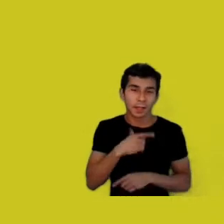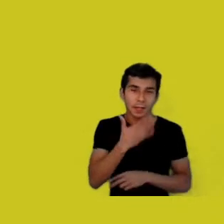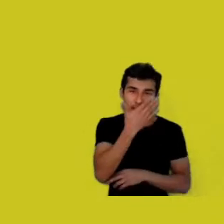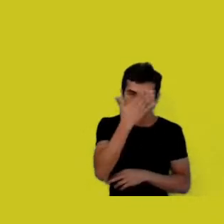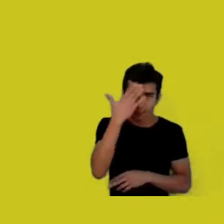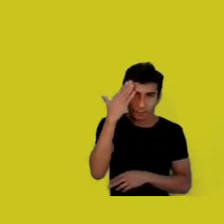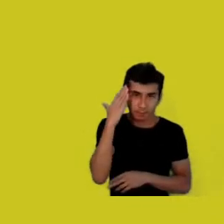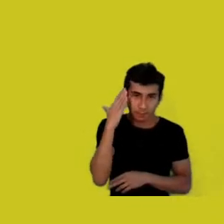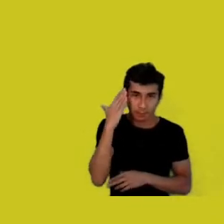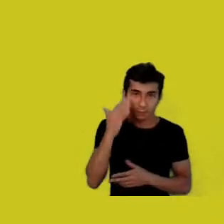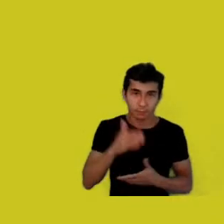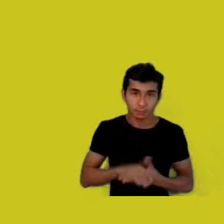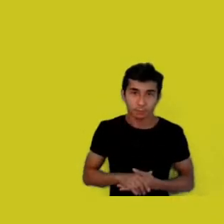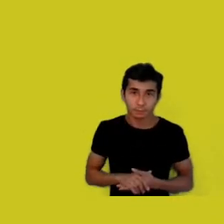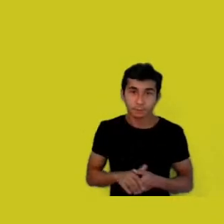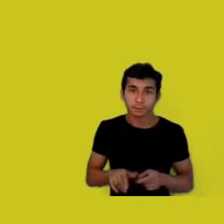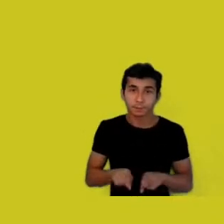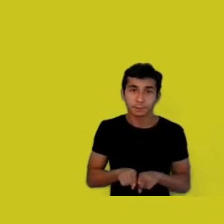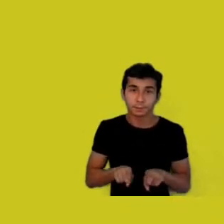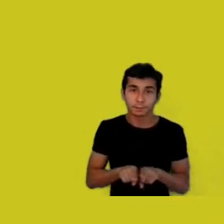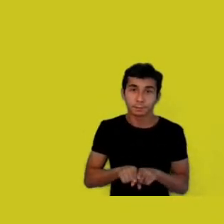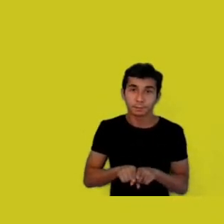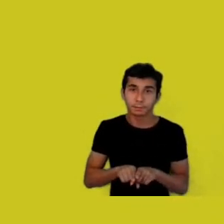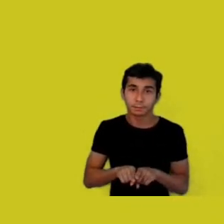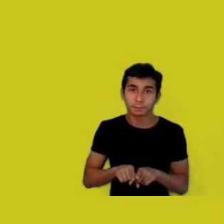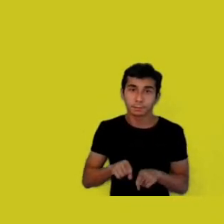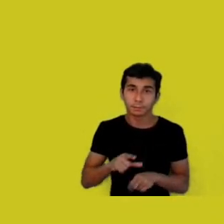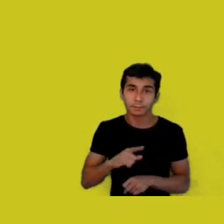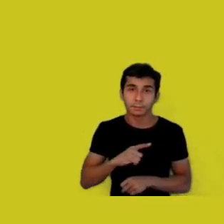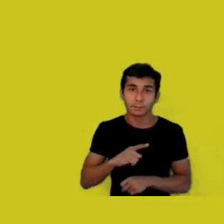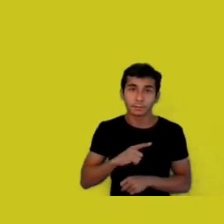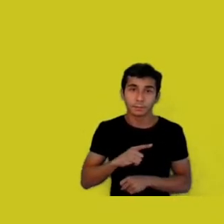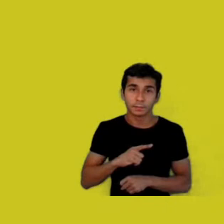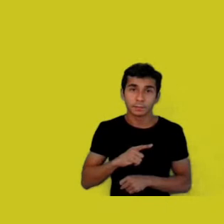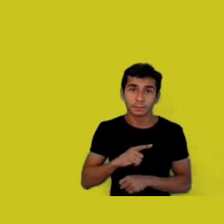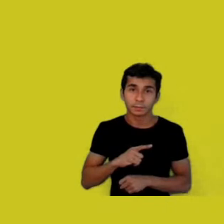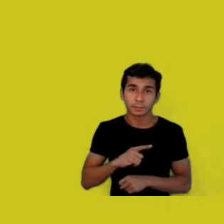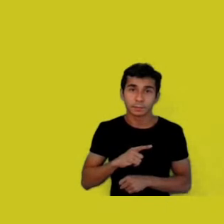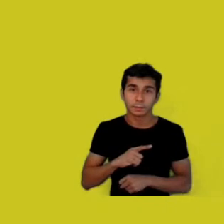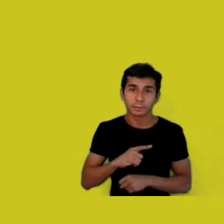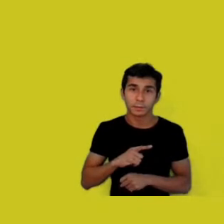the second dimension is teaching,